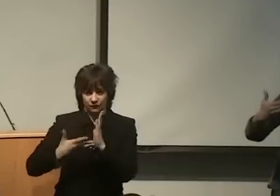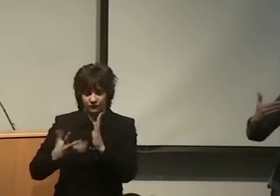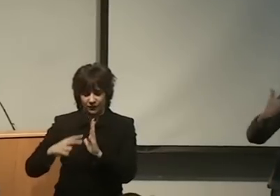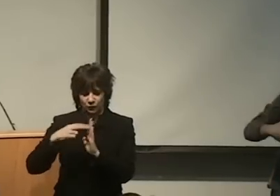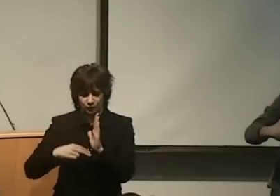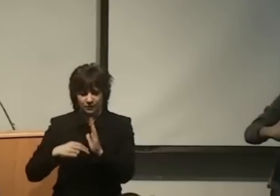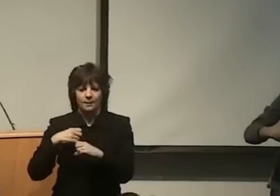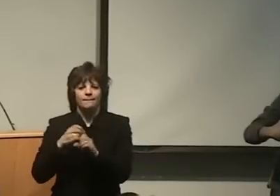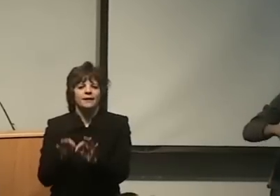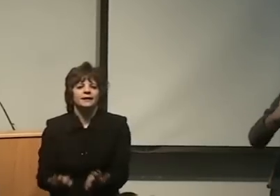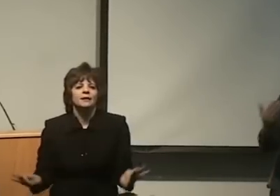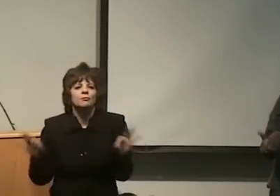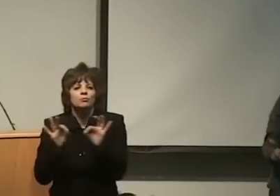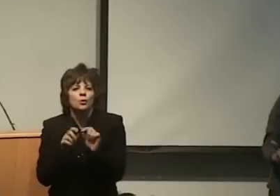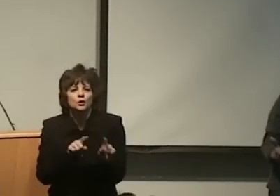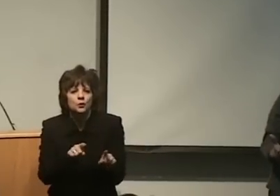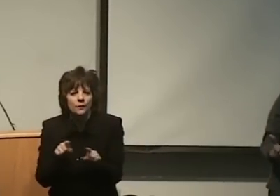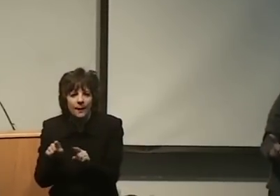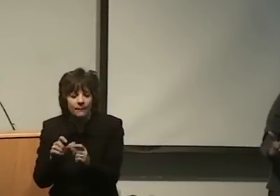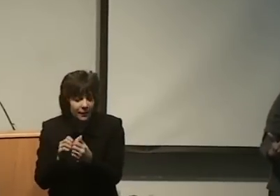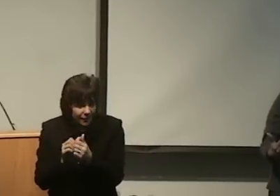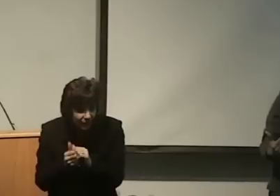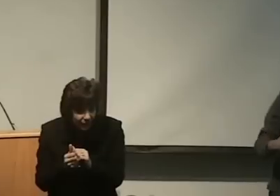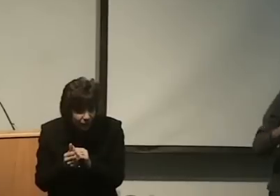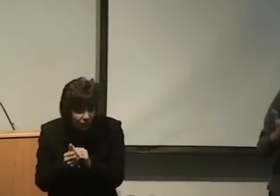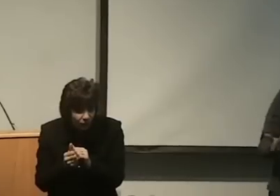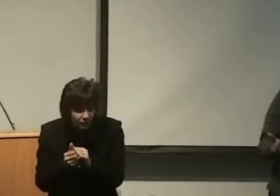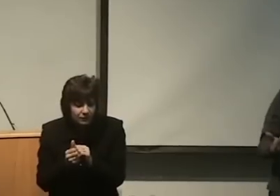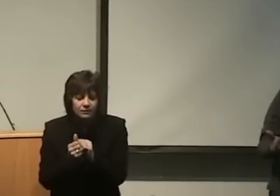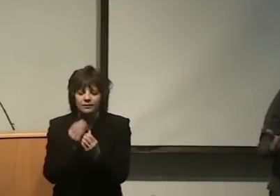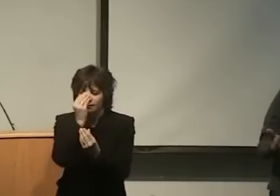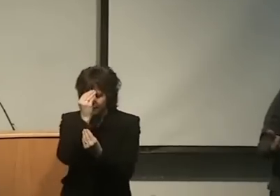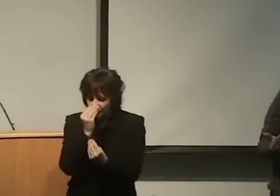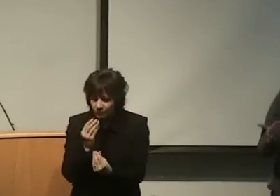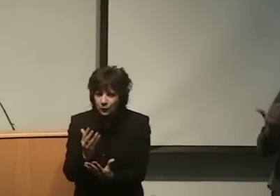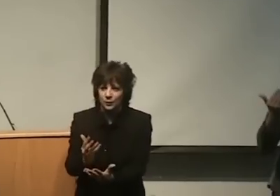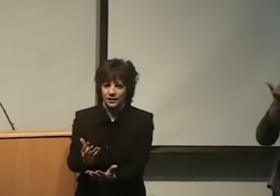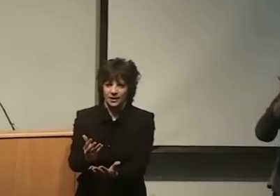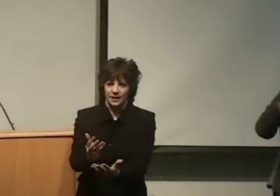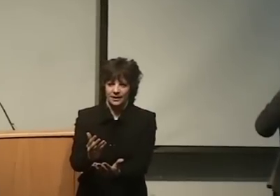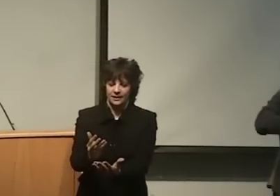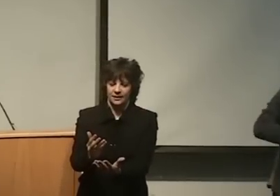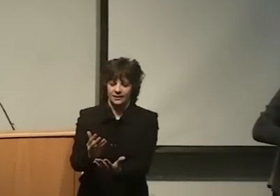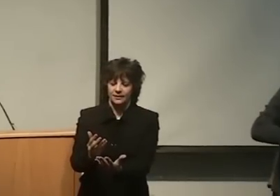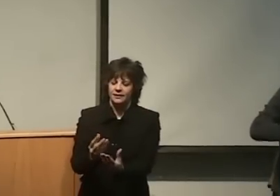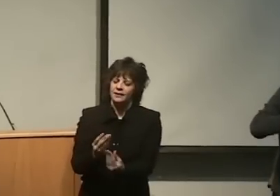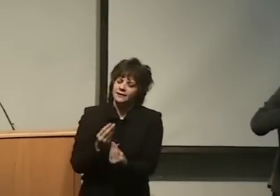that is by communicating with them and telling them it's important and telling them why.